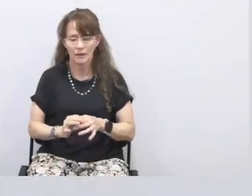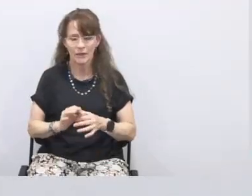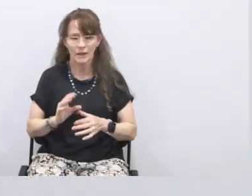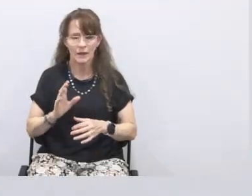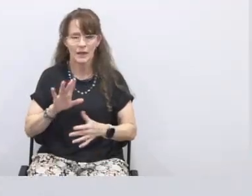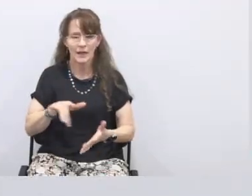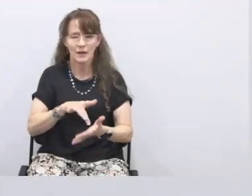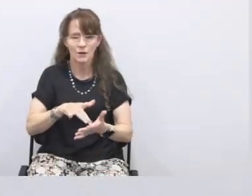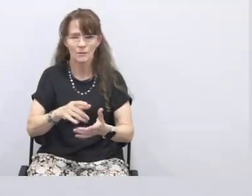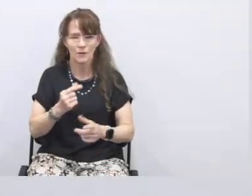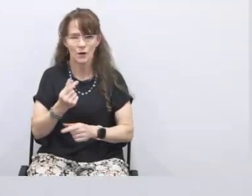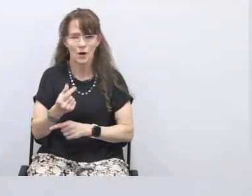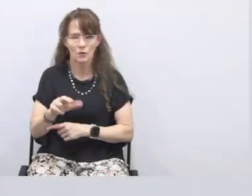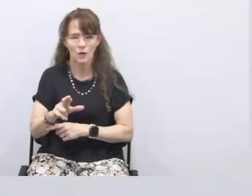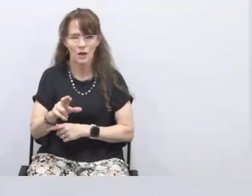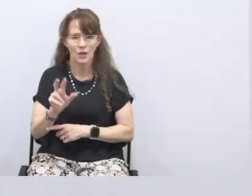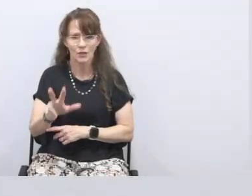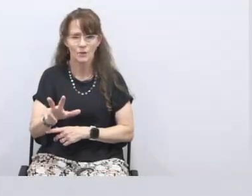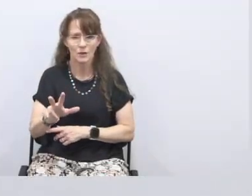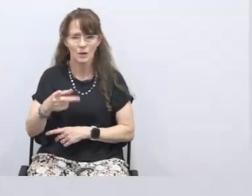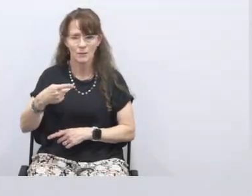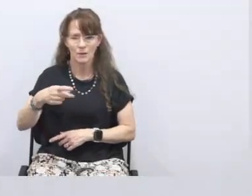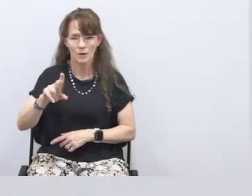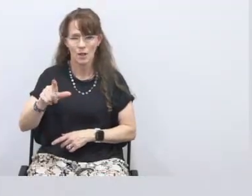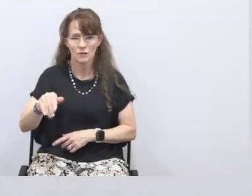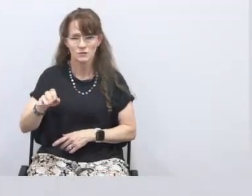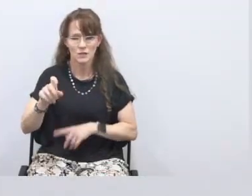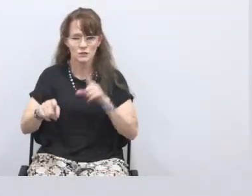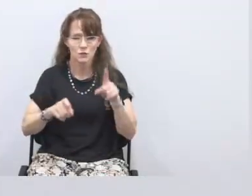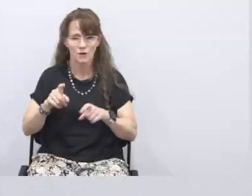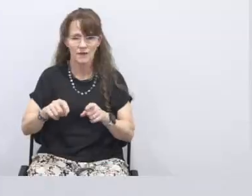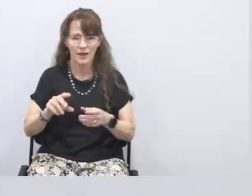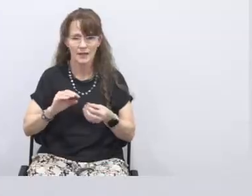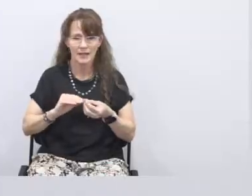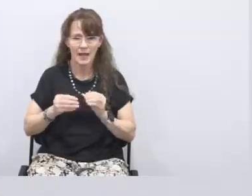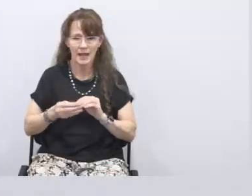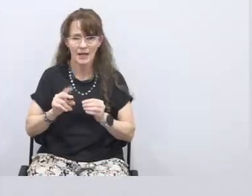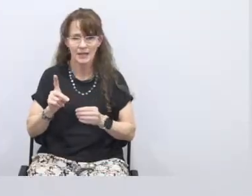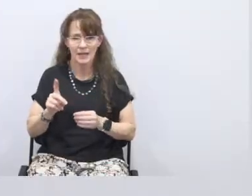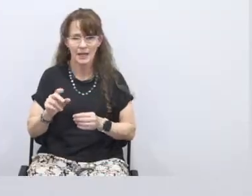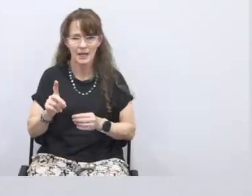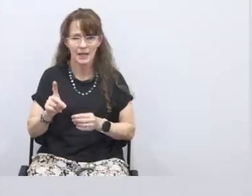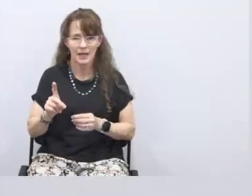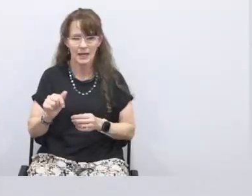which is really about our pulse survey data and how we use that data to assess in multiple areas.